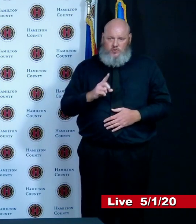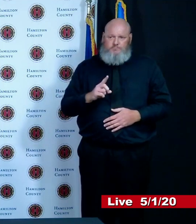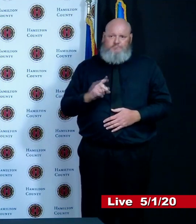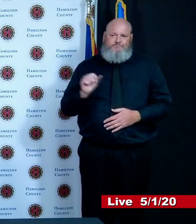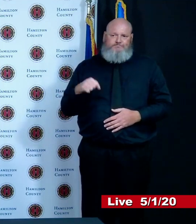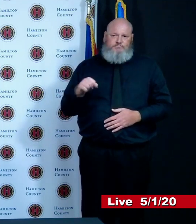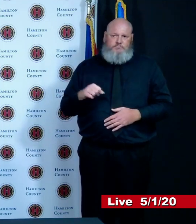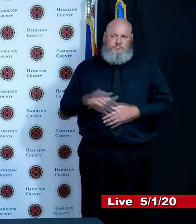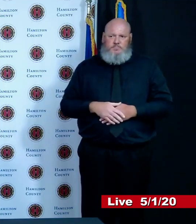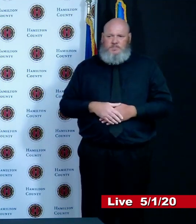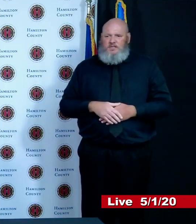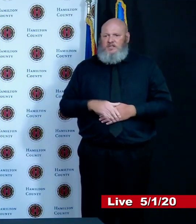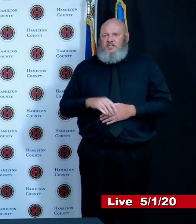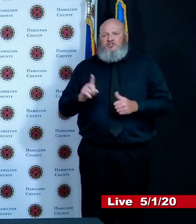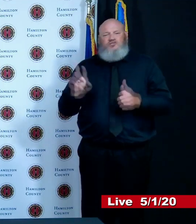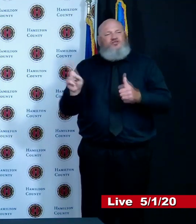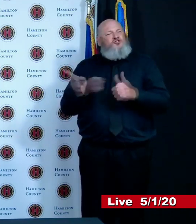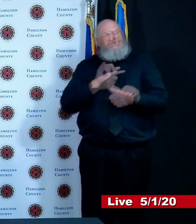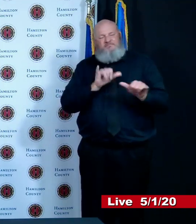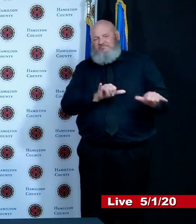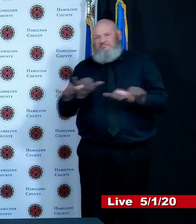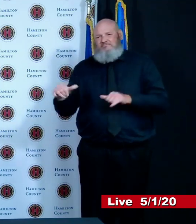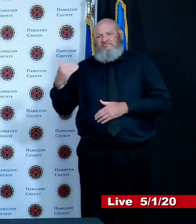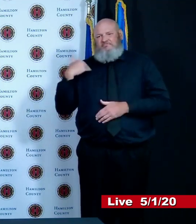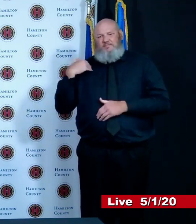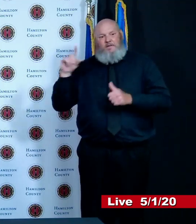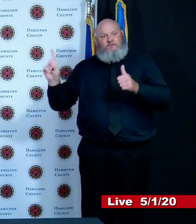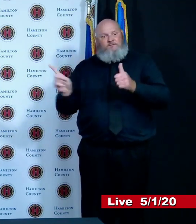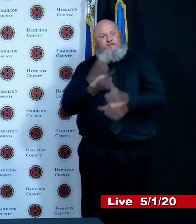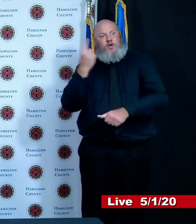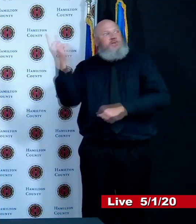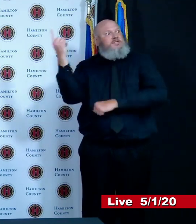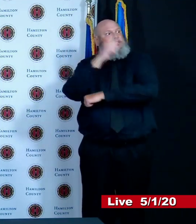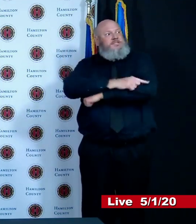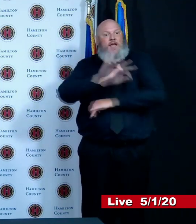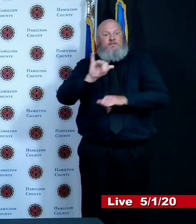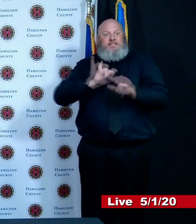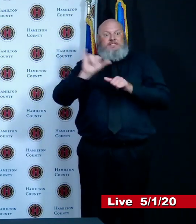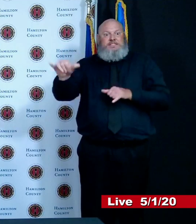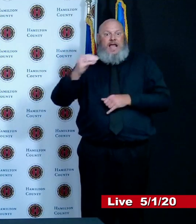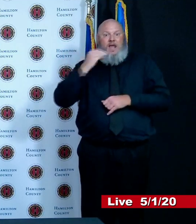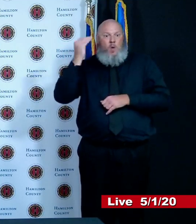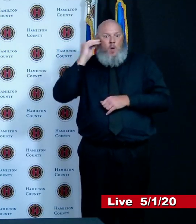how much more prepared are you now compared to then and what how will your